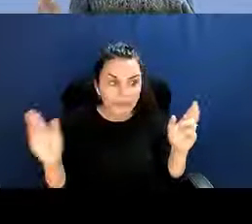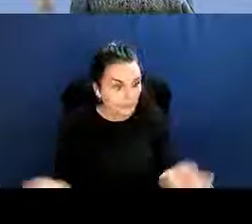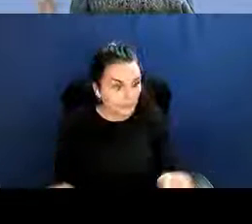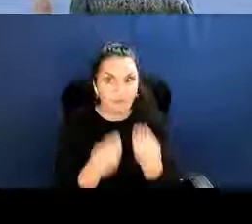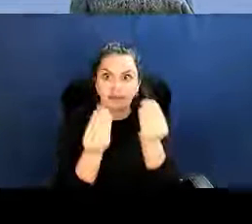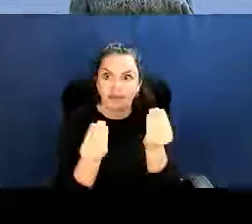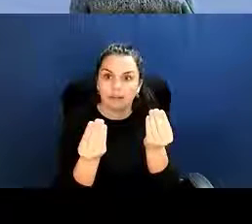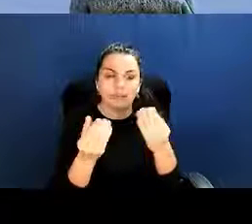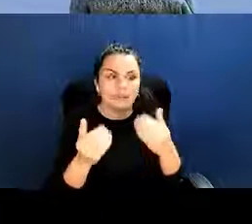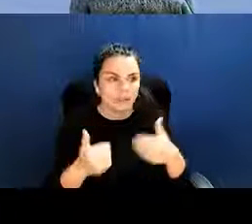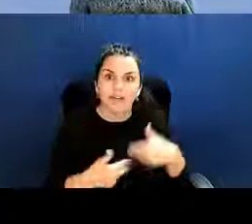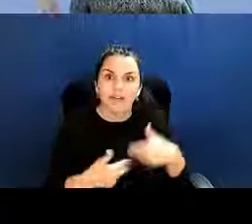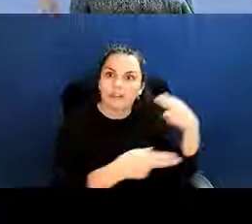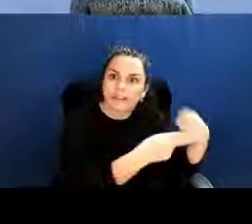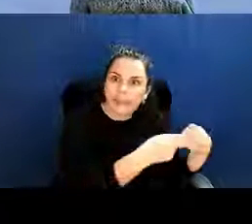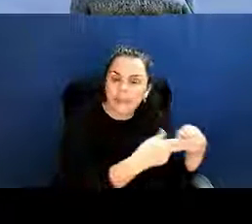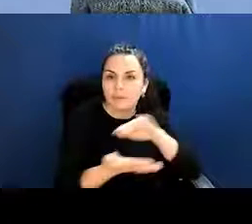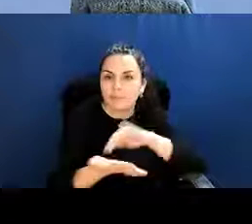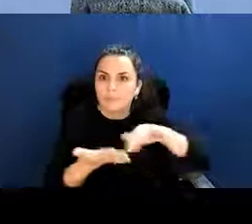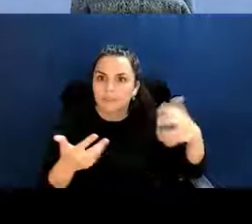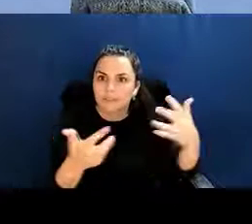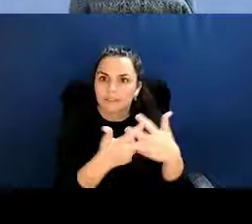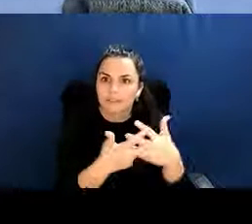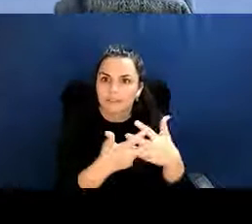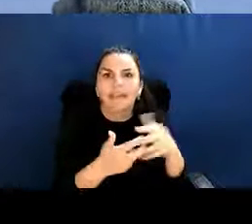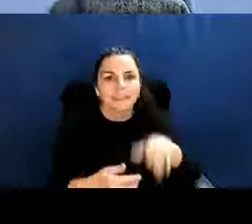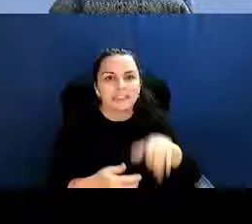then this would be considered as not identifiable under the common rule.